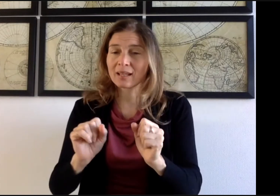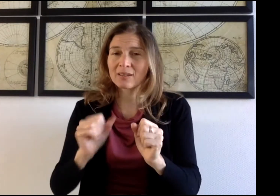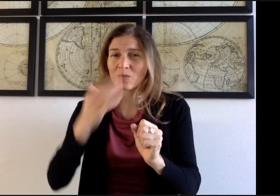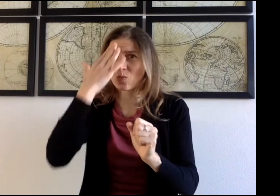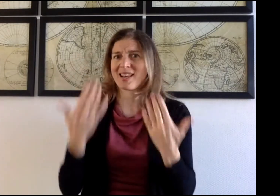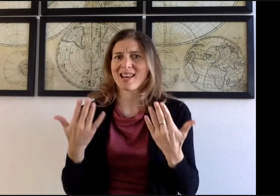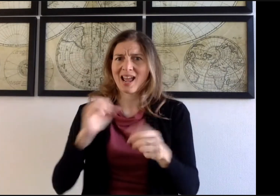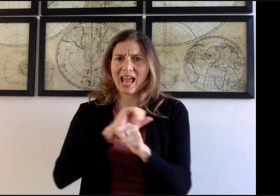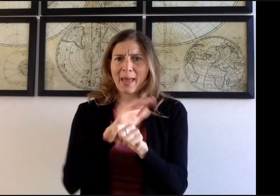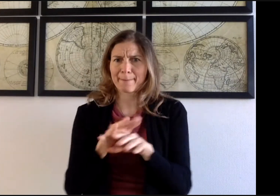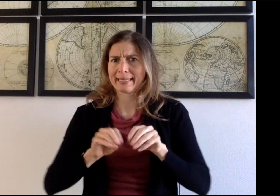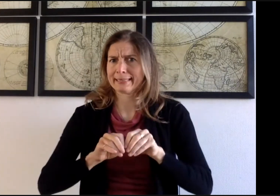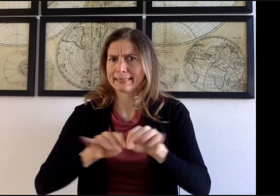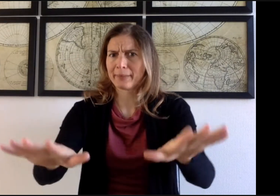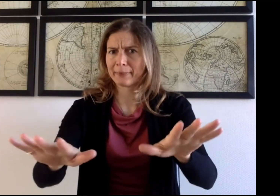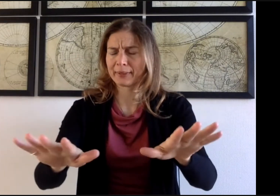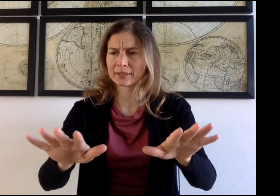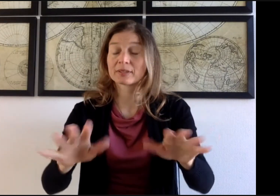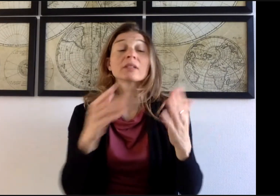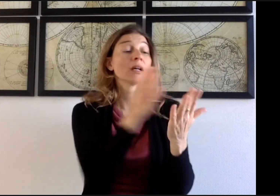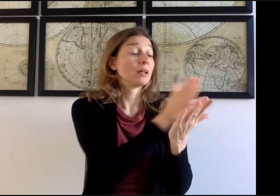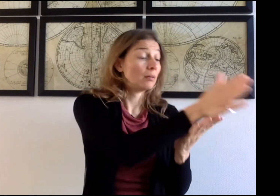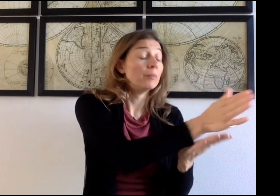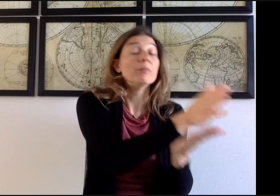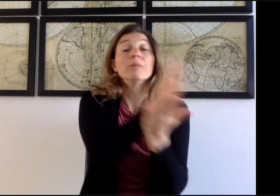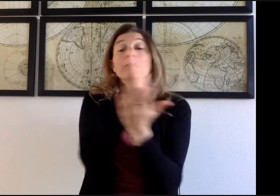And then, of course, we have the internal work of EDF,